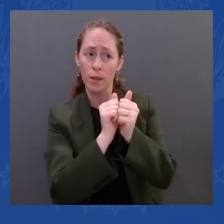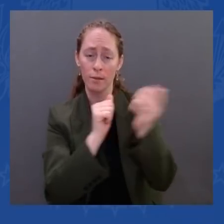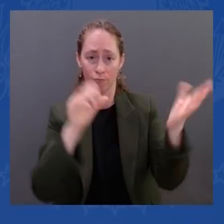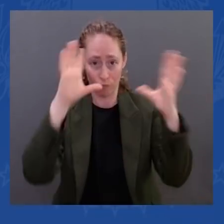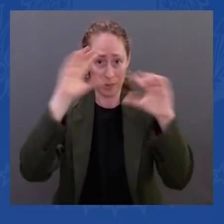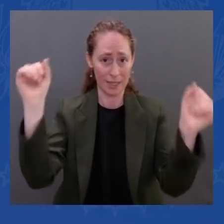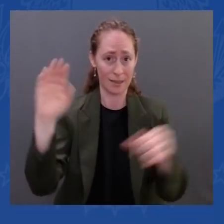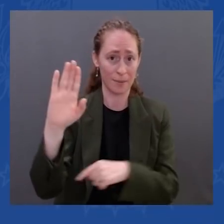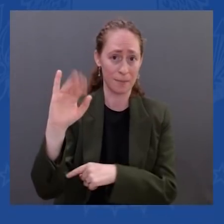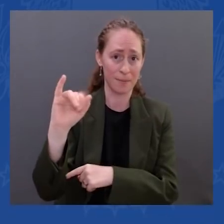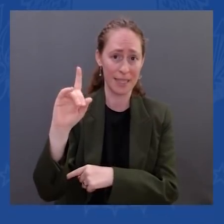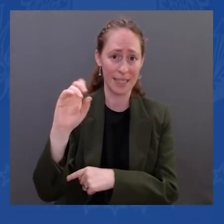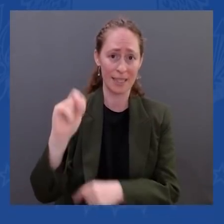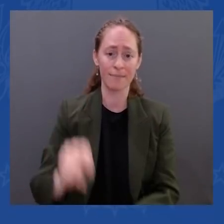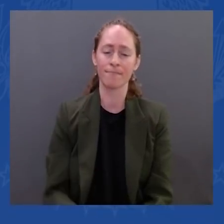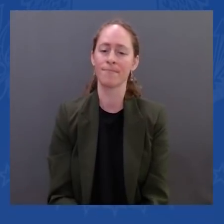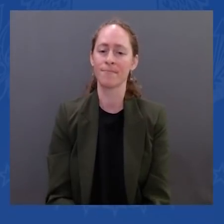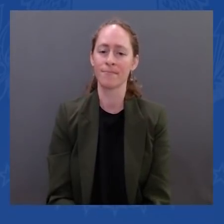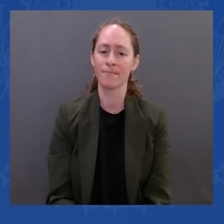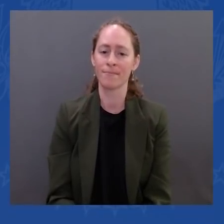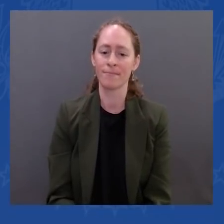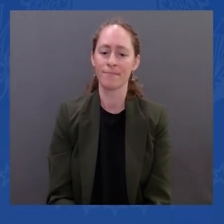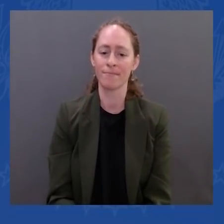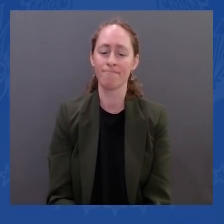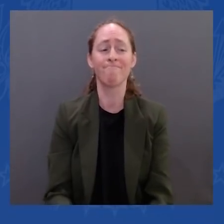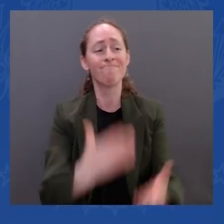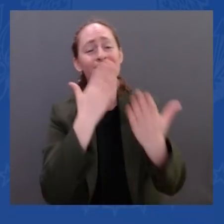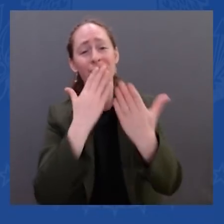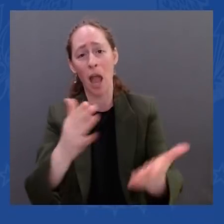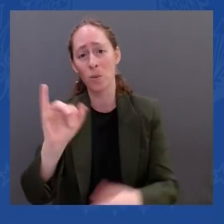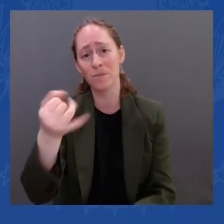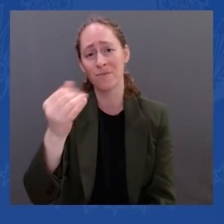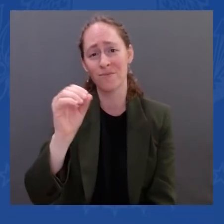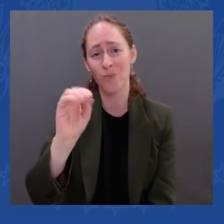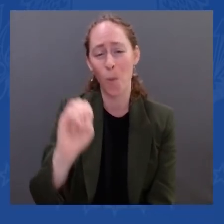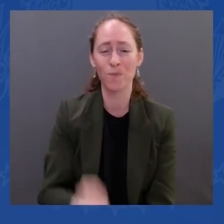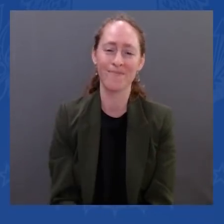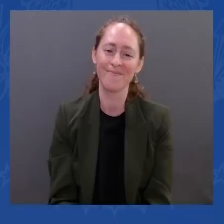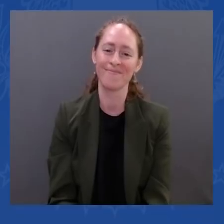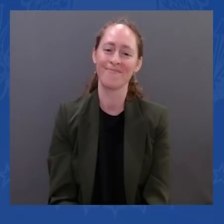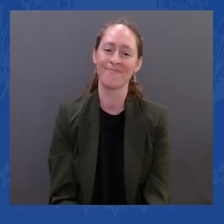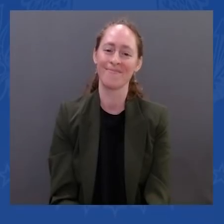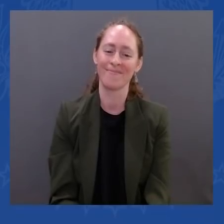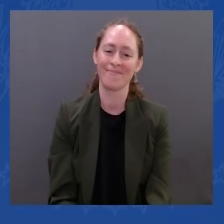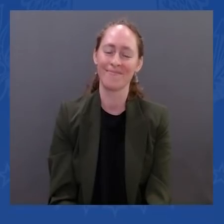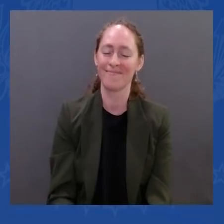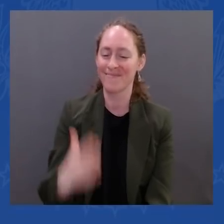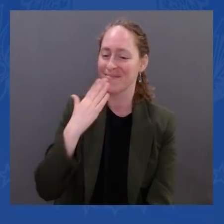Thank you, Joe. Thank you very much. I now would like to give the floor